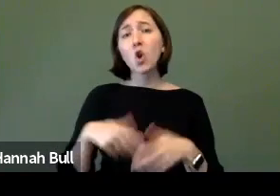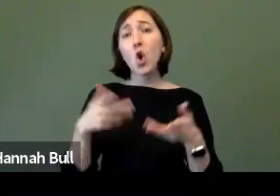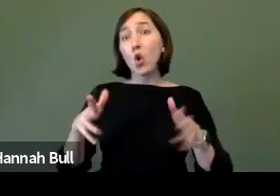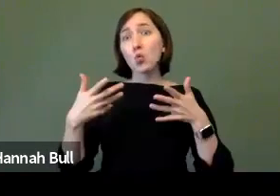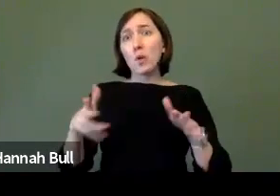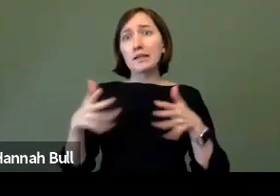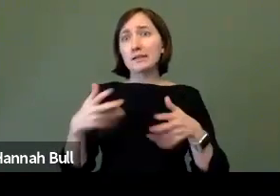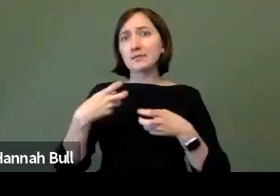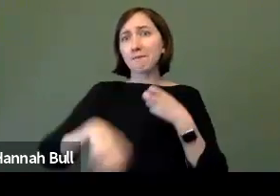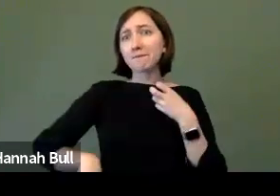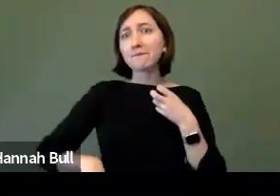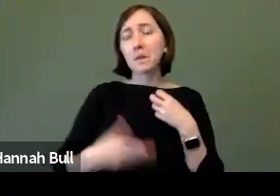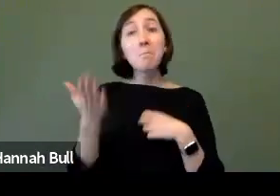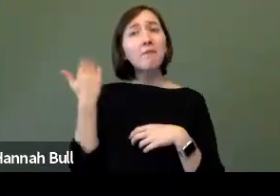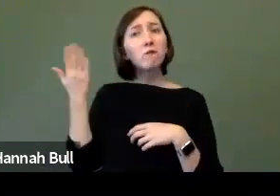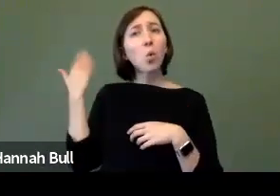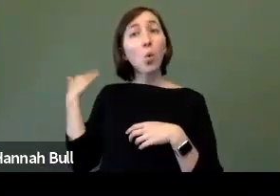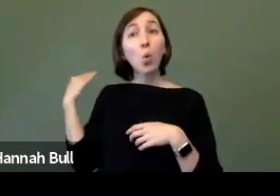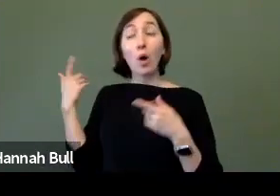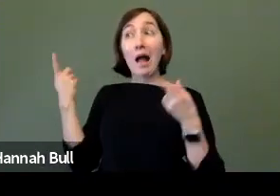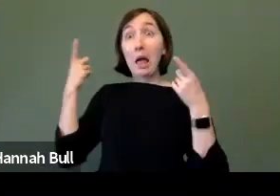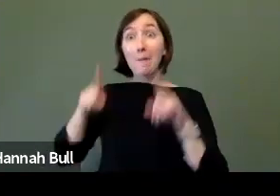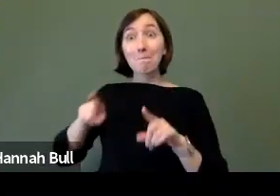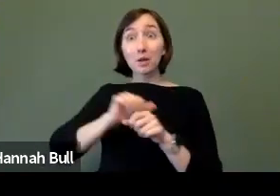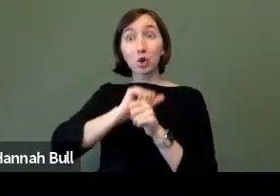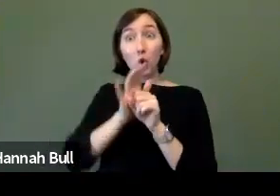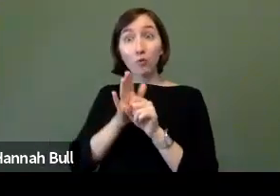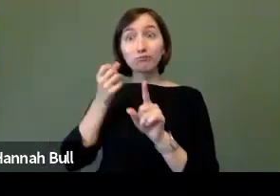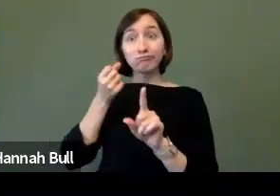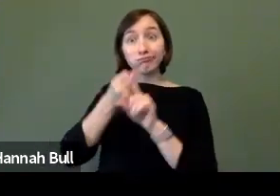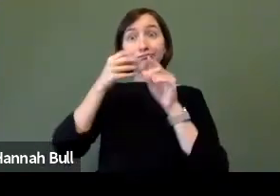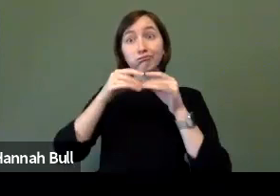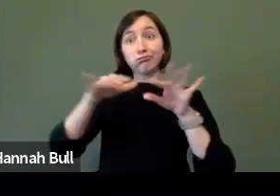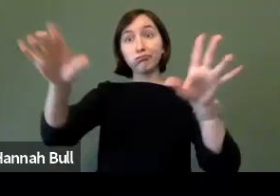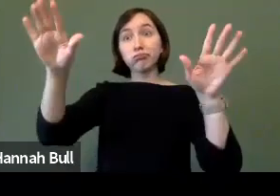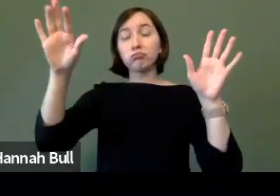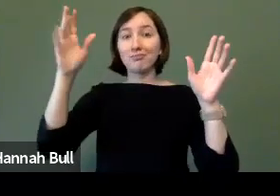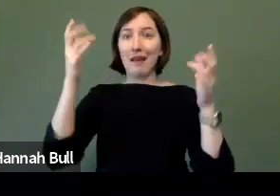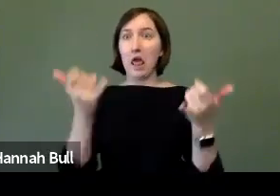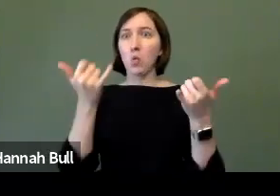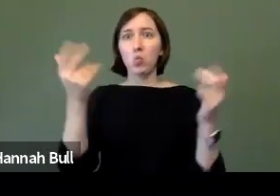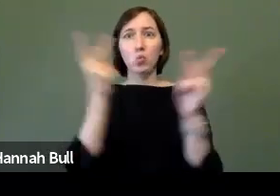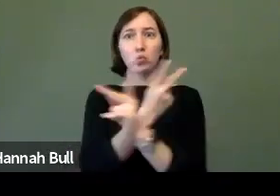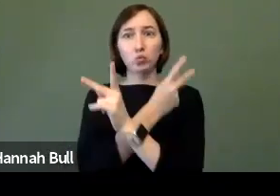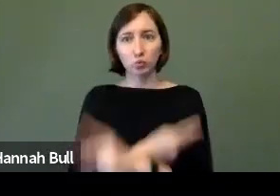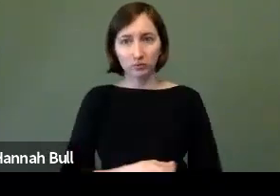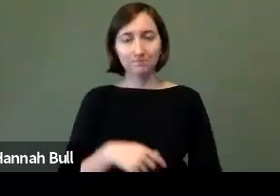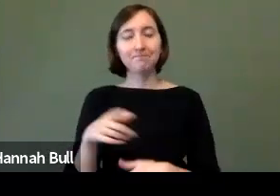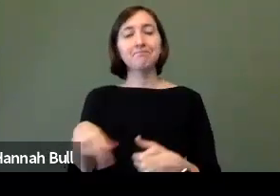before the pandemic and the pandemic made them much harder. The lack of affordable and accessible nutrition.